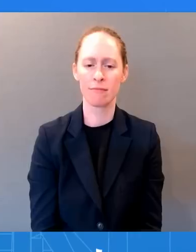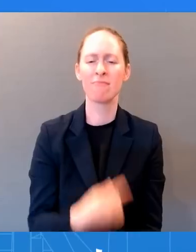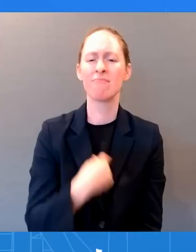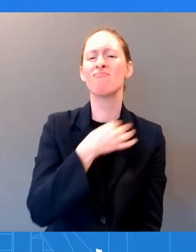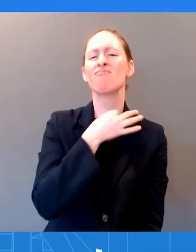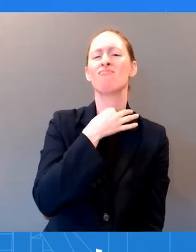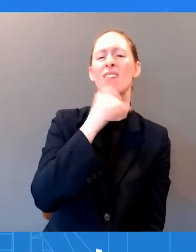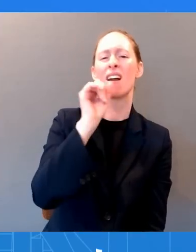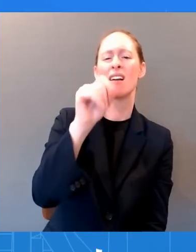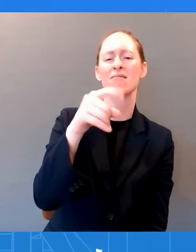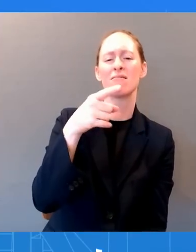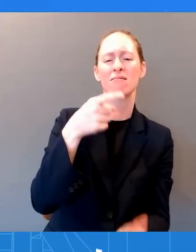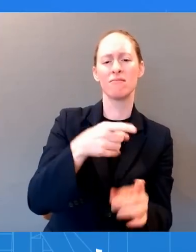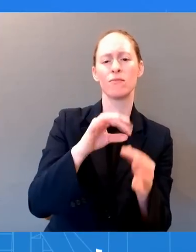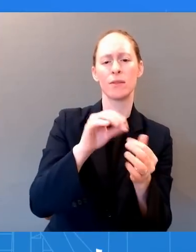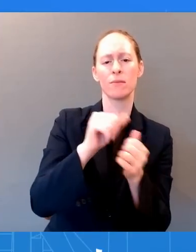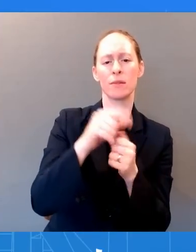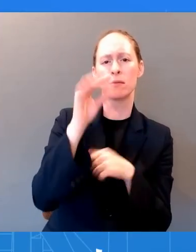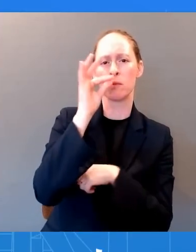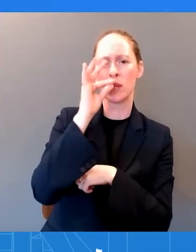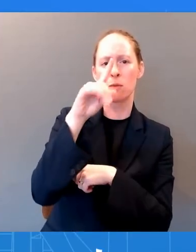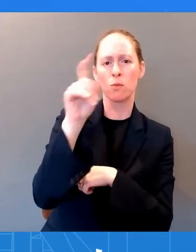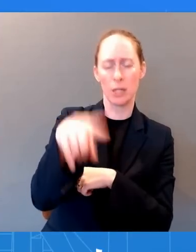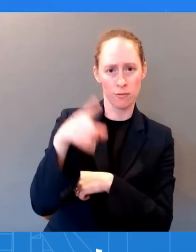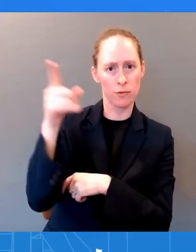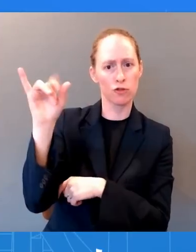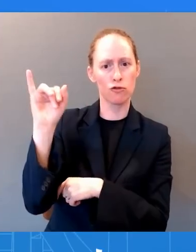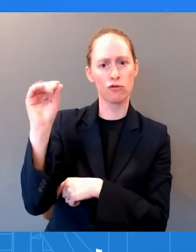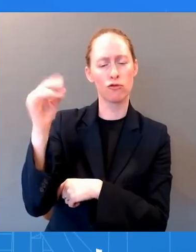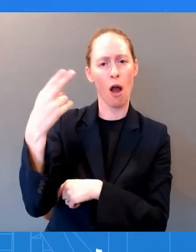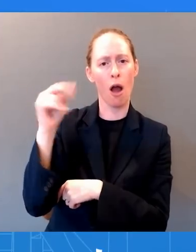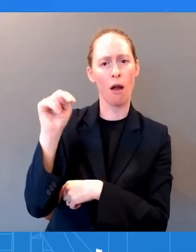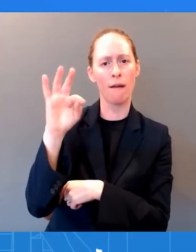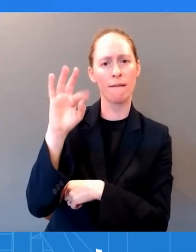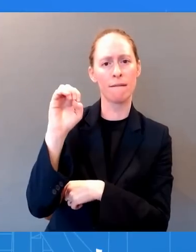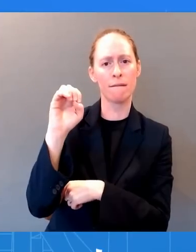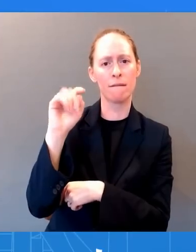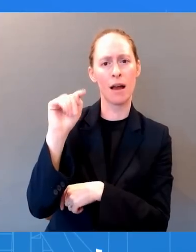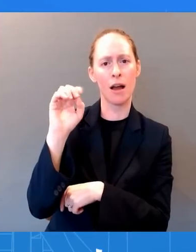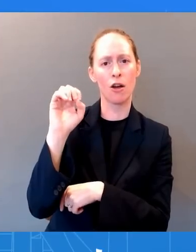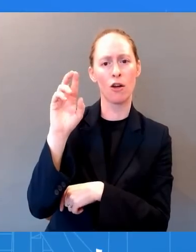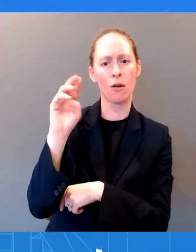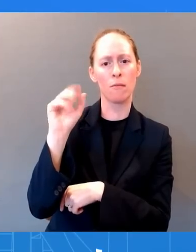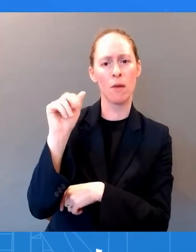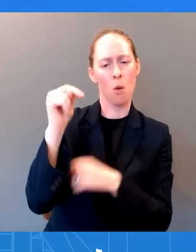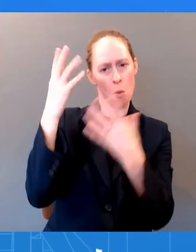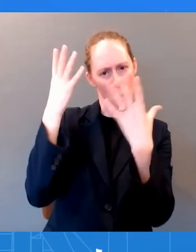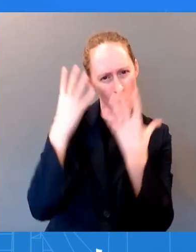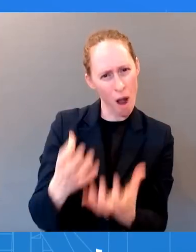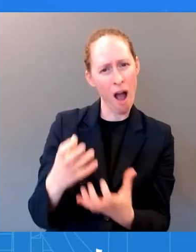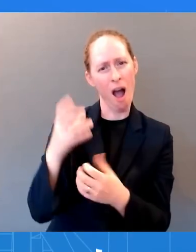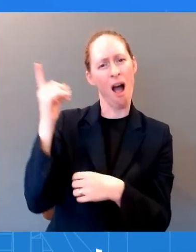to do is use executive authority to de-schedule marijuana as a Schedule I drug. Several other Democratic senators